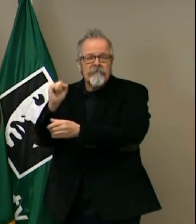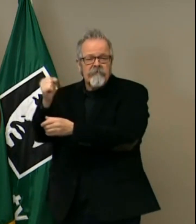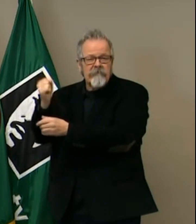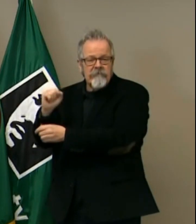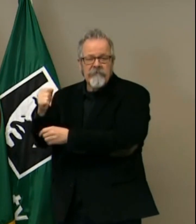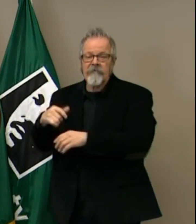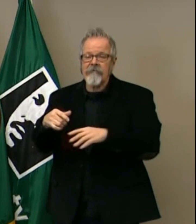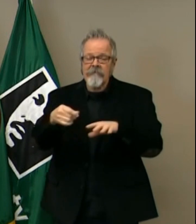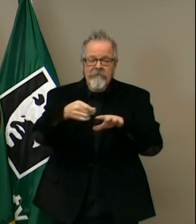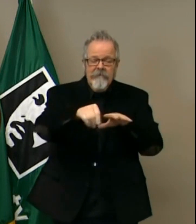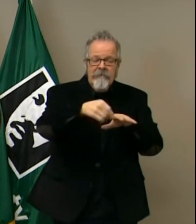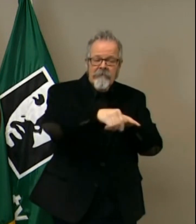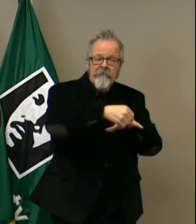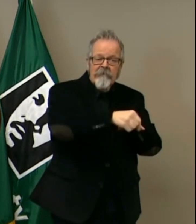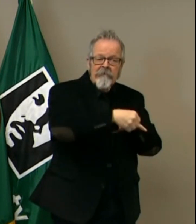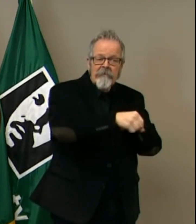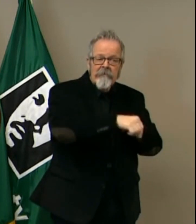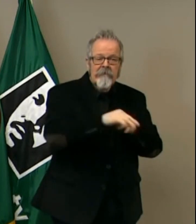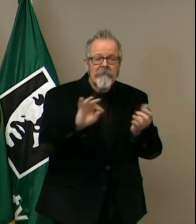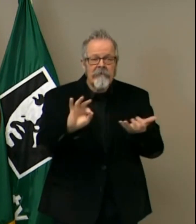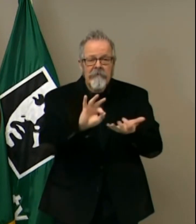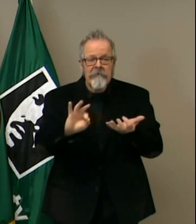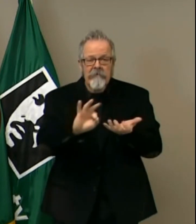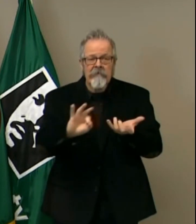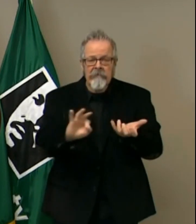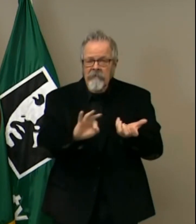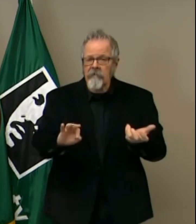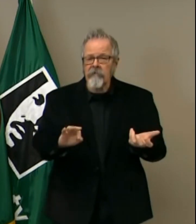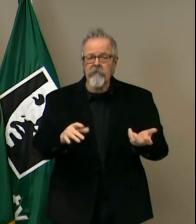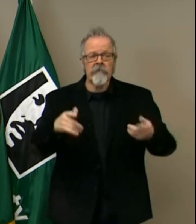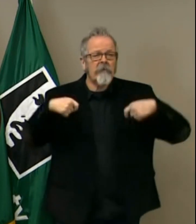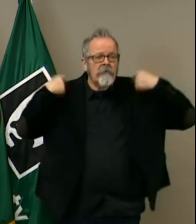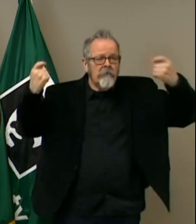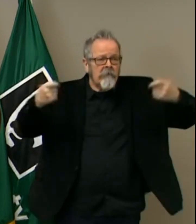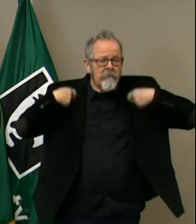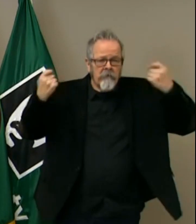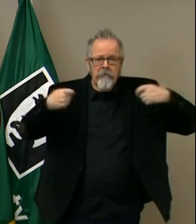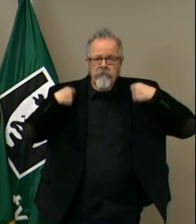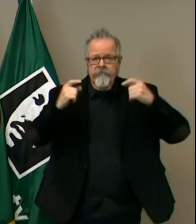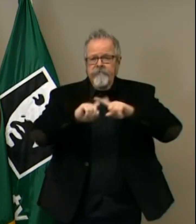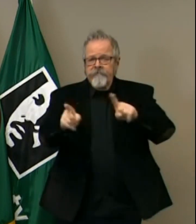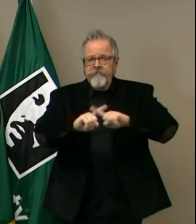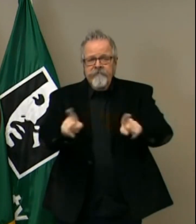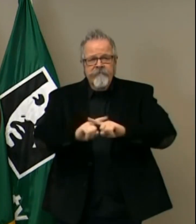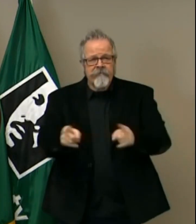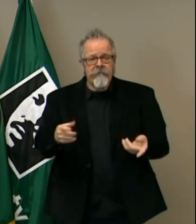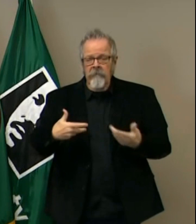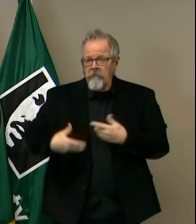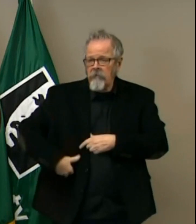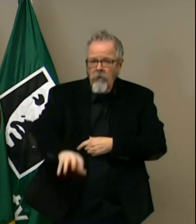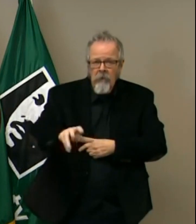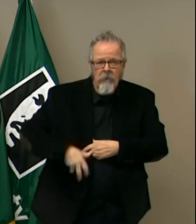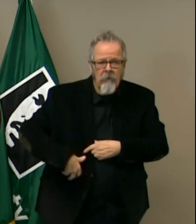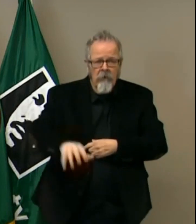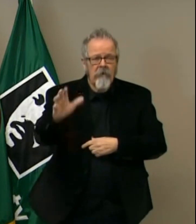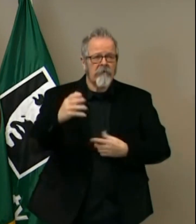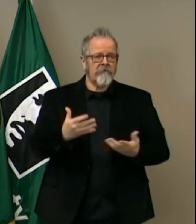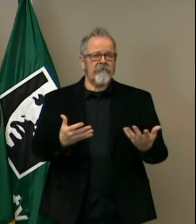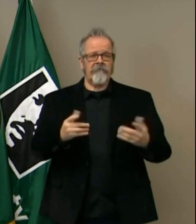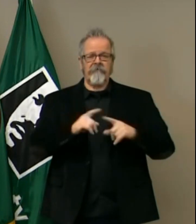bowling alleys gyms and fitness centers non-tribal card rooms museums and art